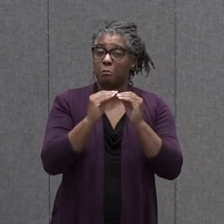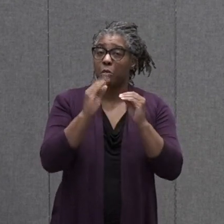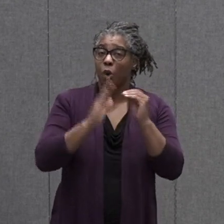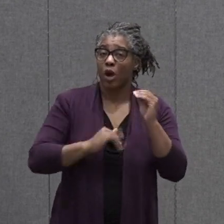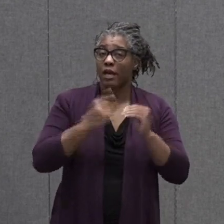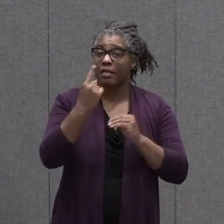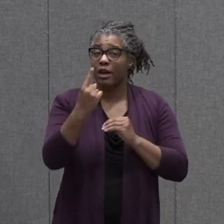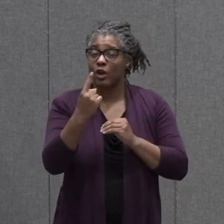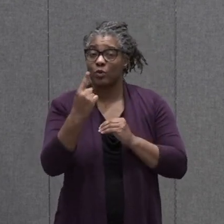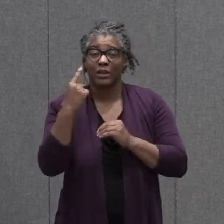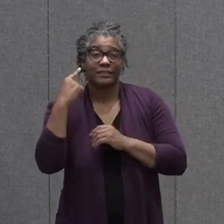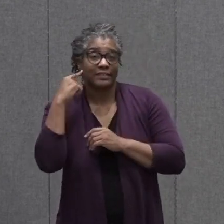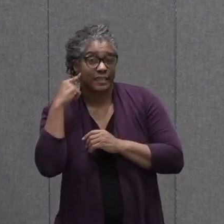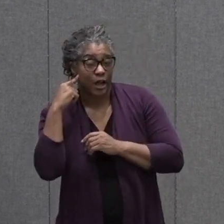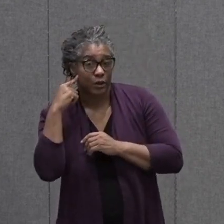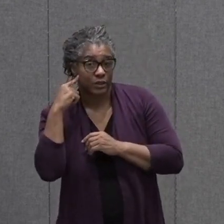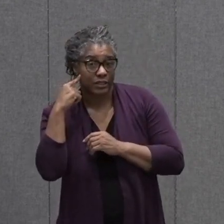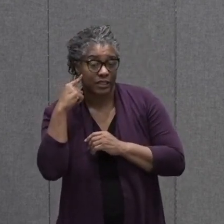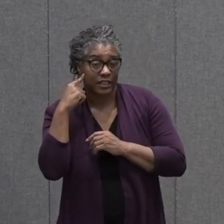Ready? A,